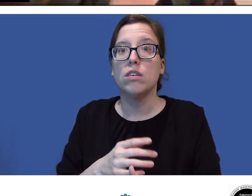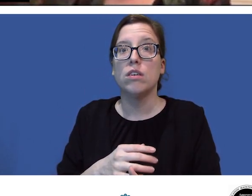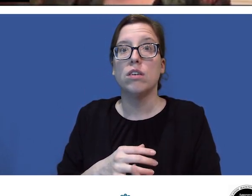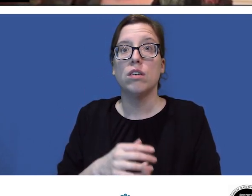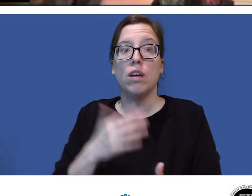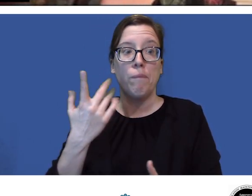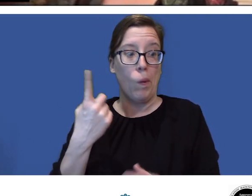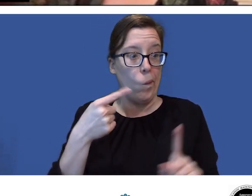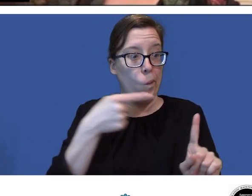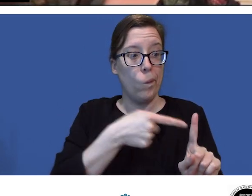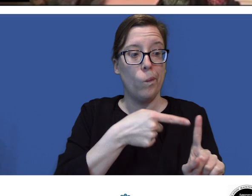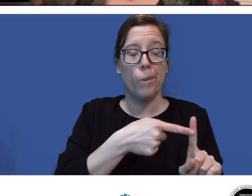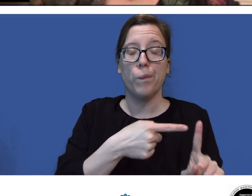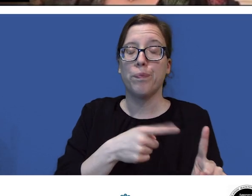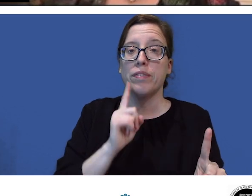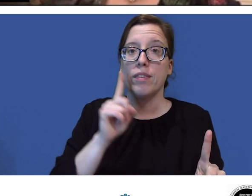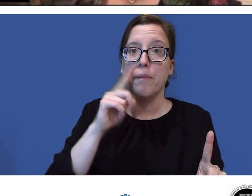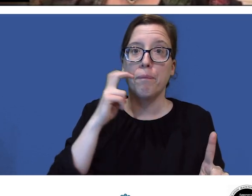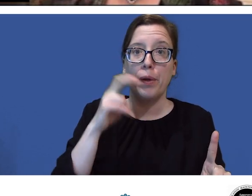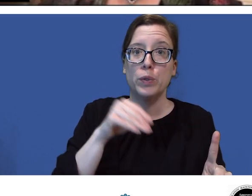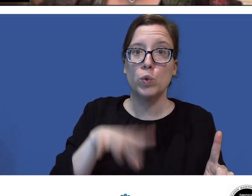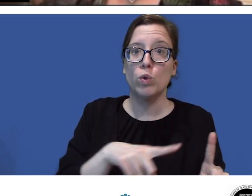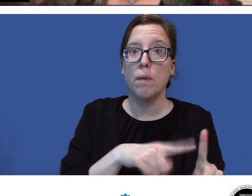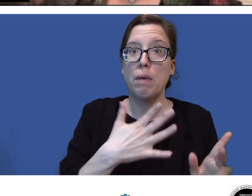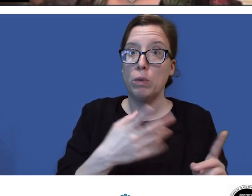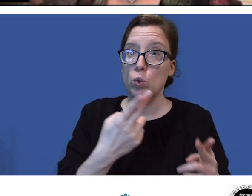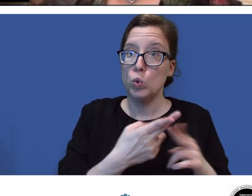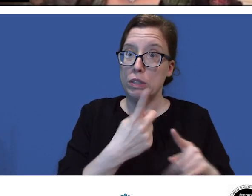all right? So you might know that one of your learners with deafblindness